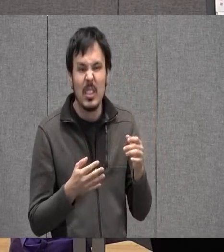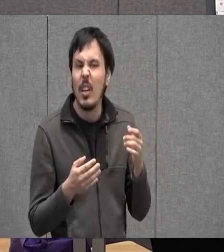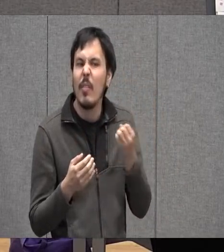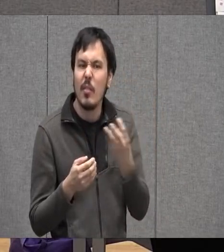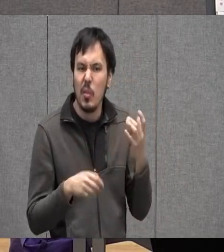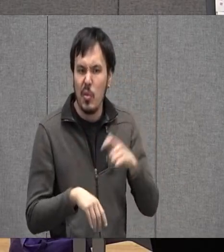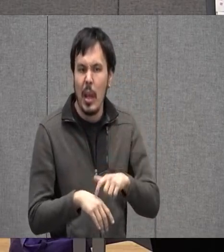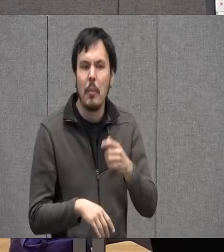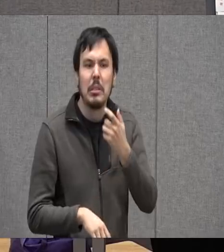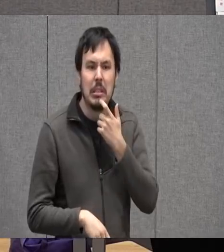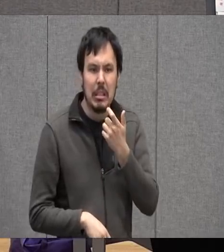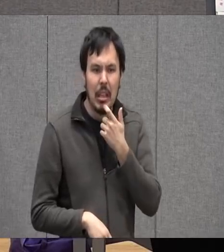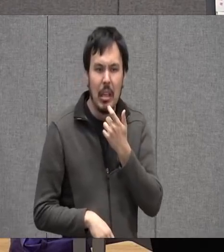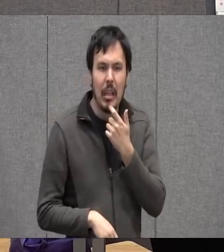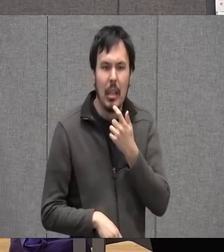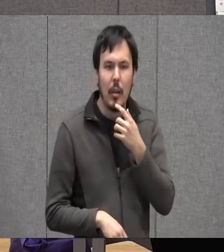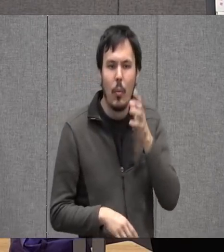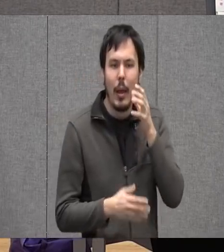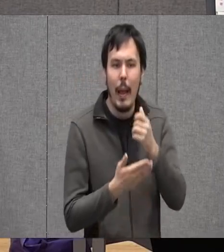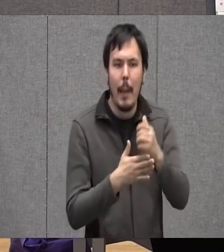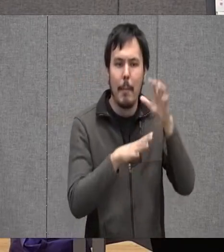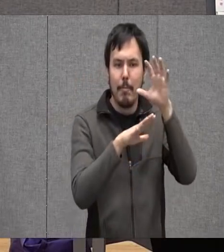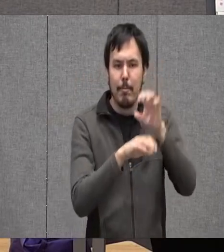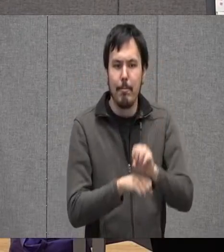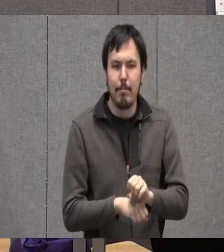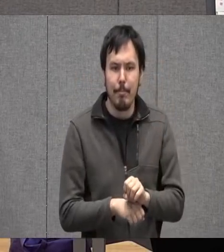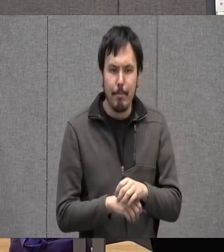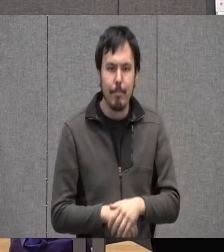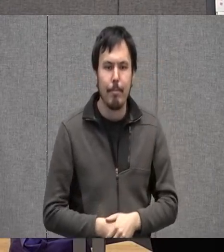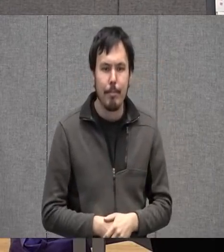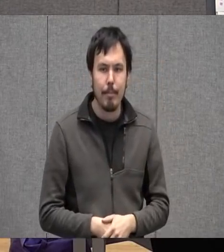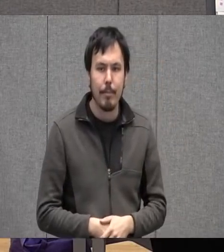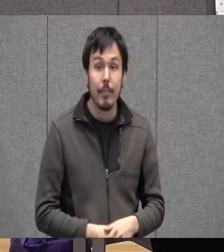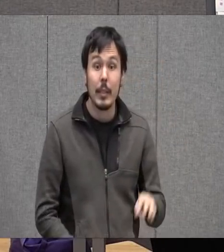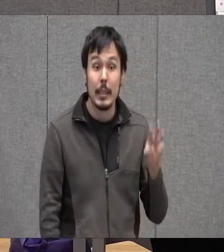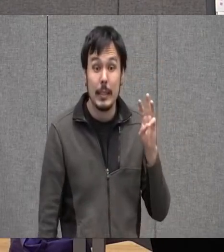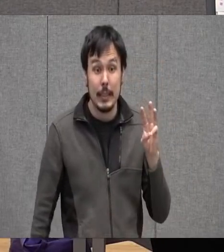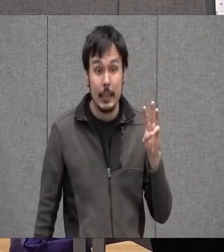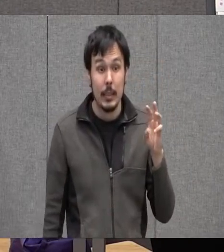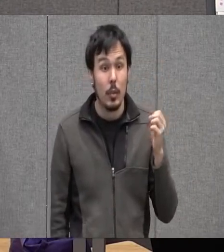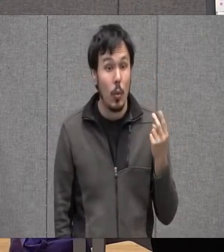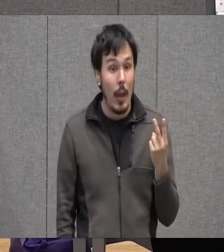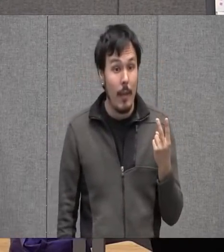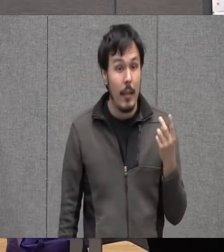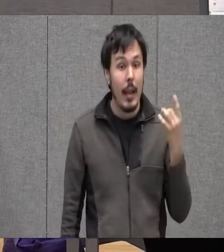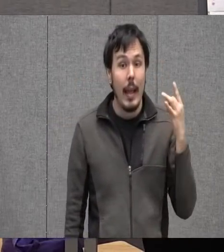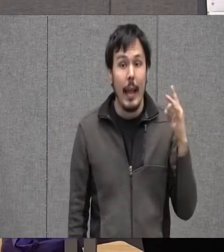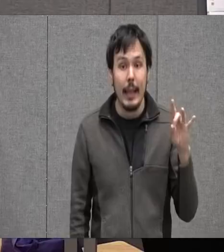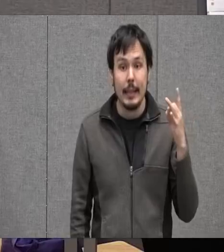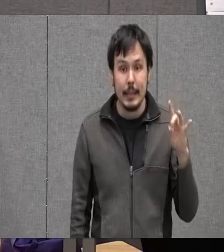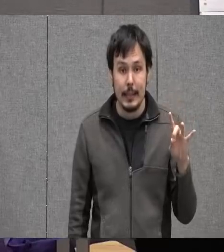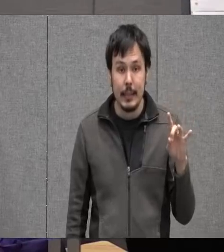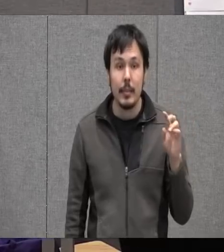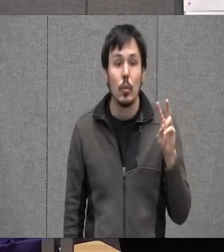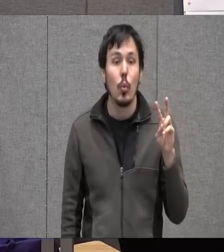We feel like we're just not having to hesitate too much. [Both] Six, 12, 18,